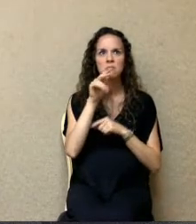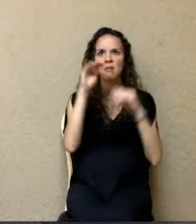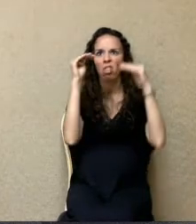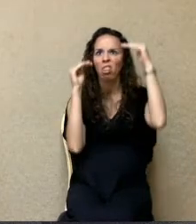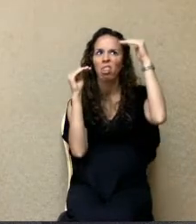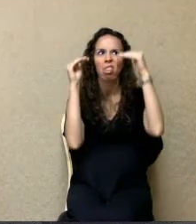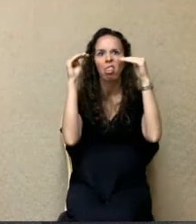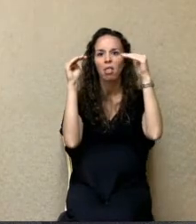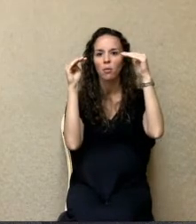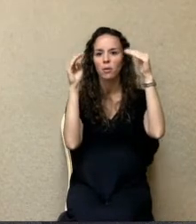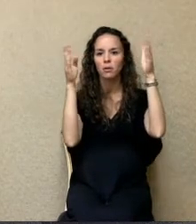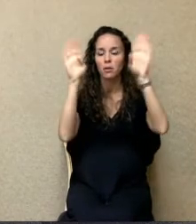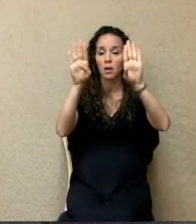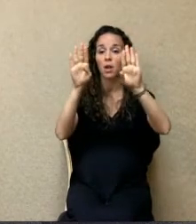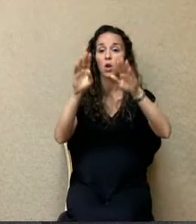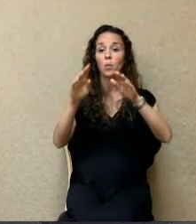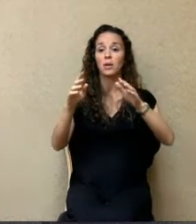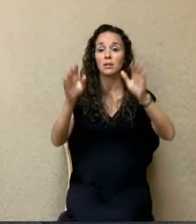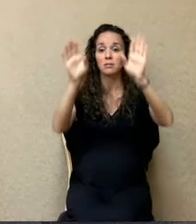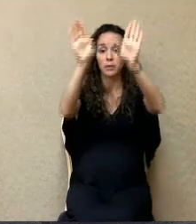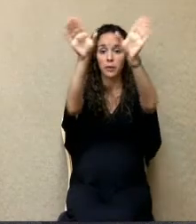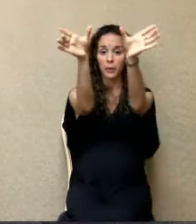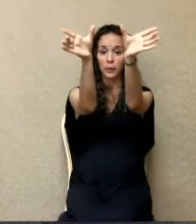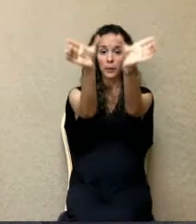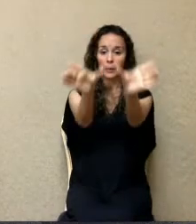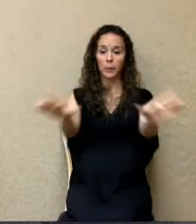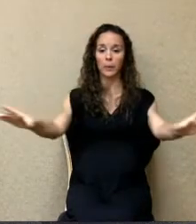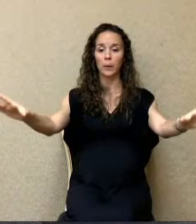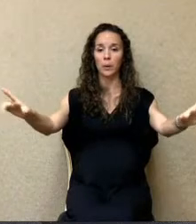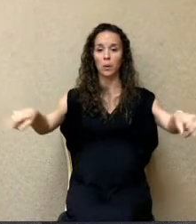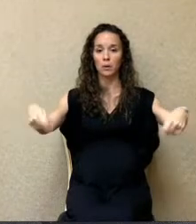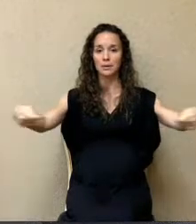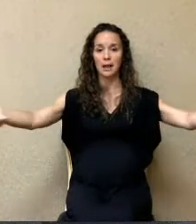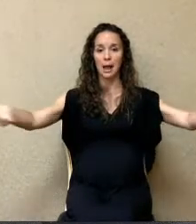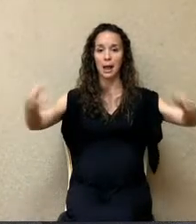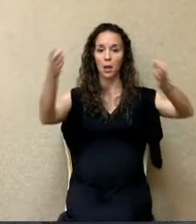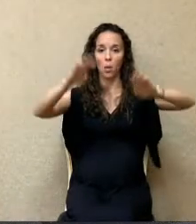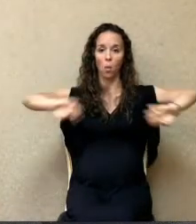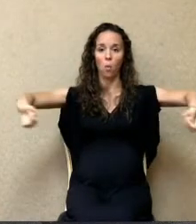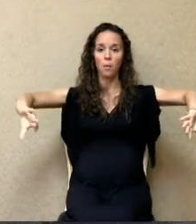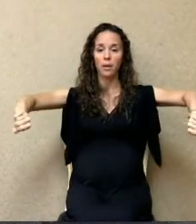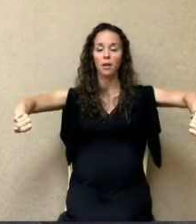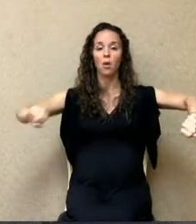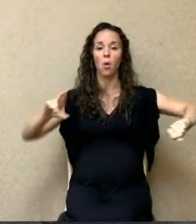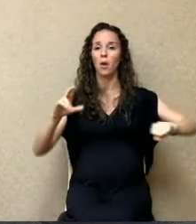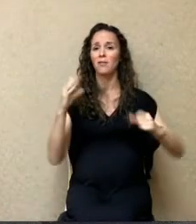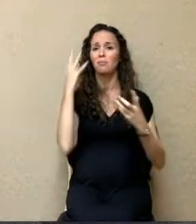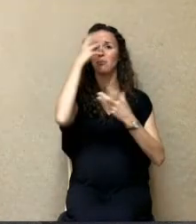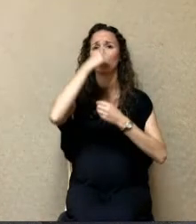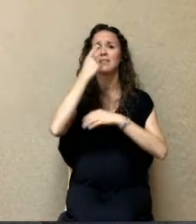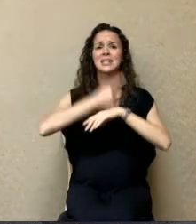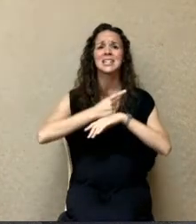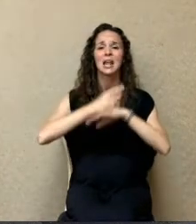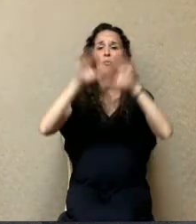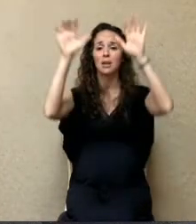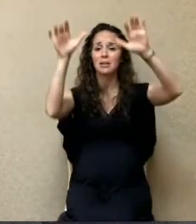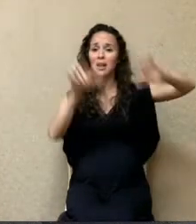We still could tie them open, so we had something to tie it open, or we ourselves could take them down if it was a beautiful, sunny day.